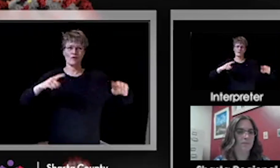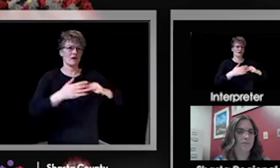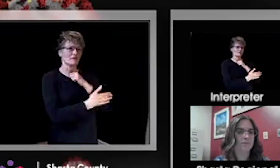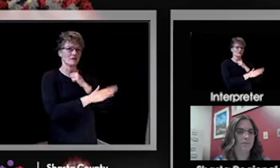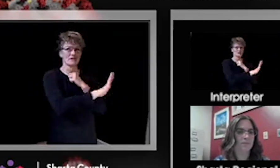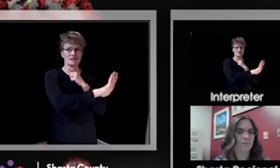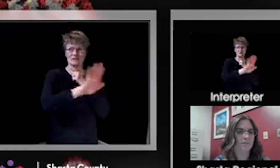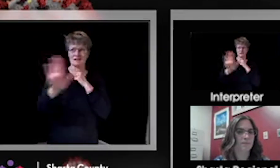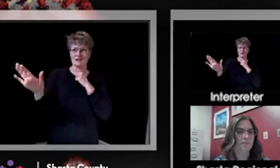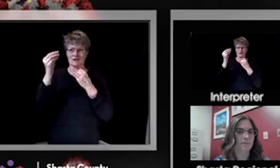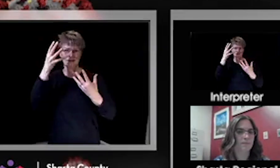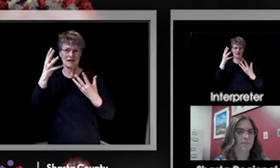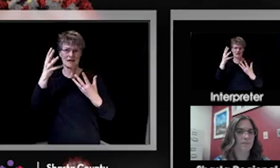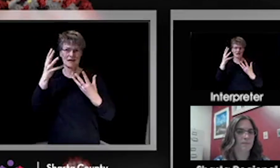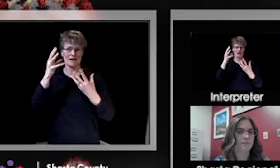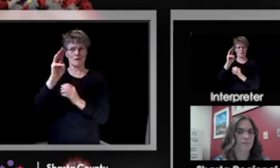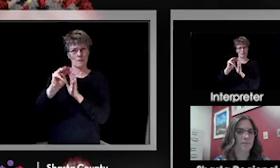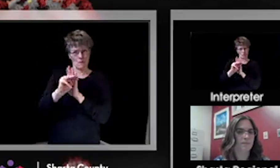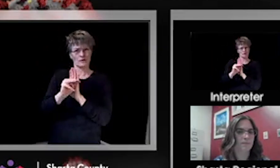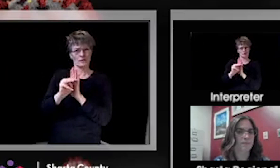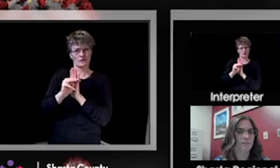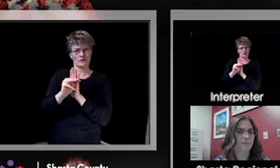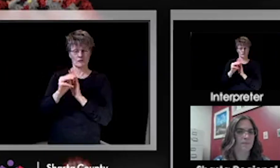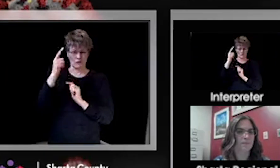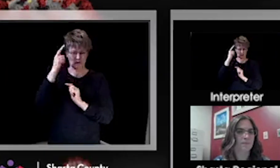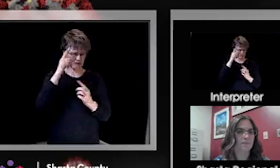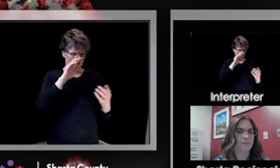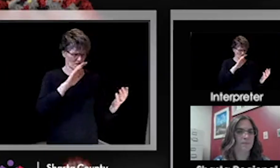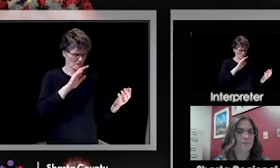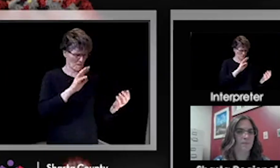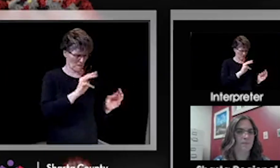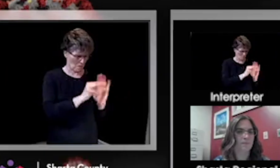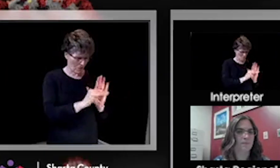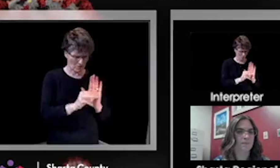the models, we thought it was the best example and the most understandable. And it really